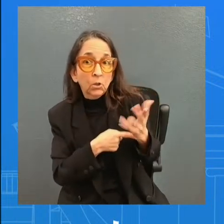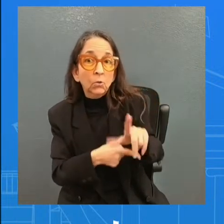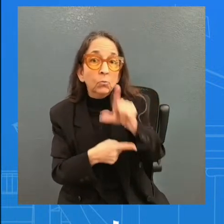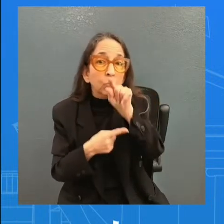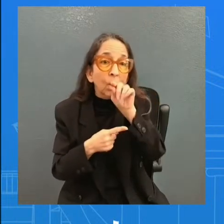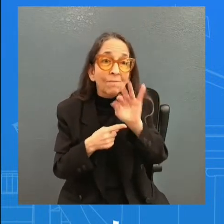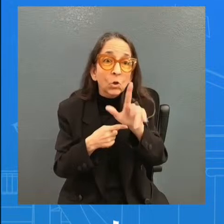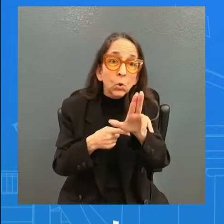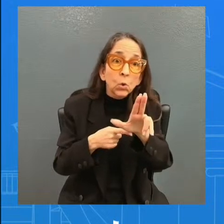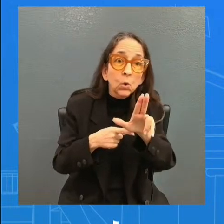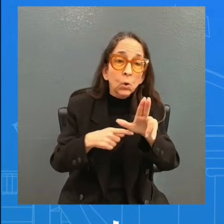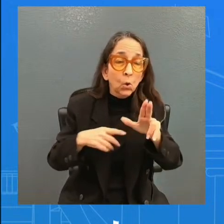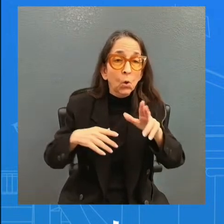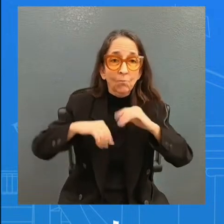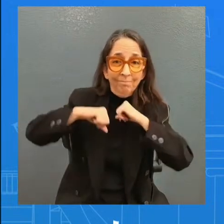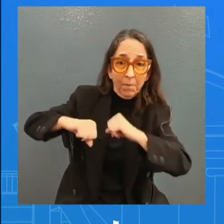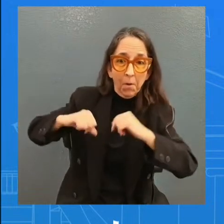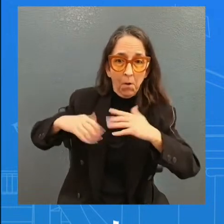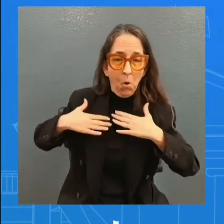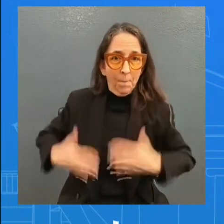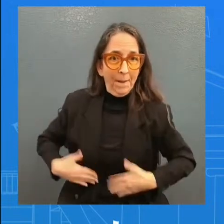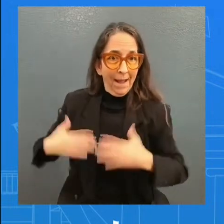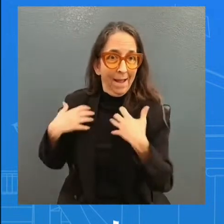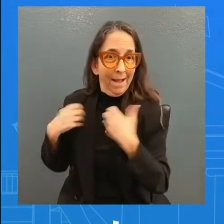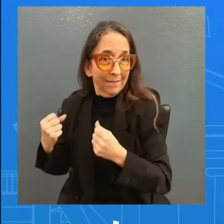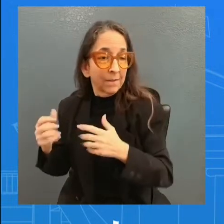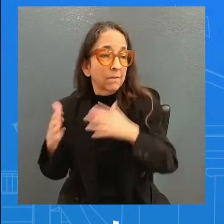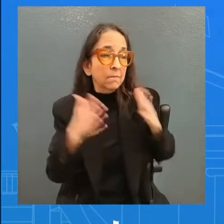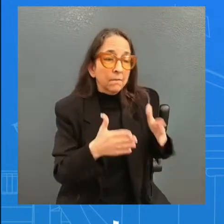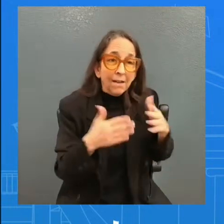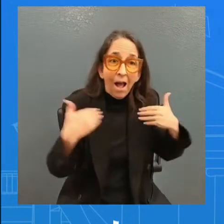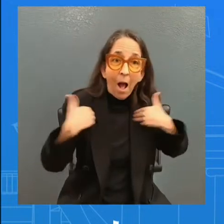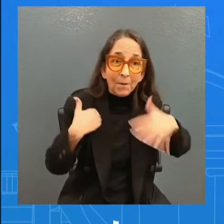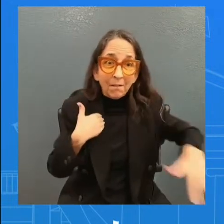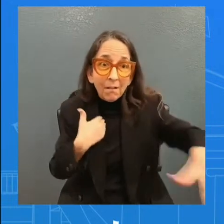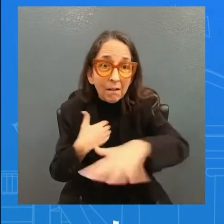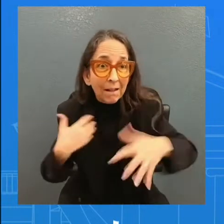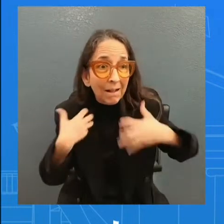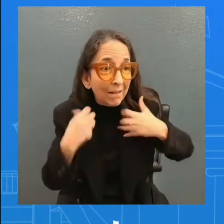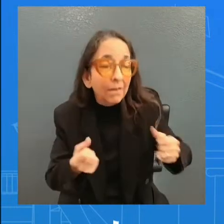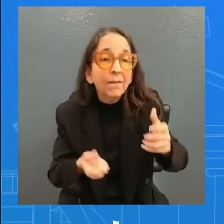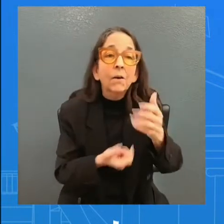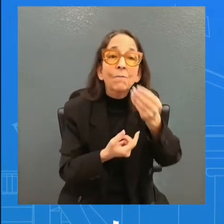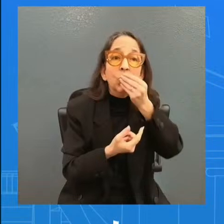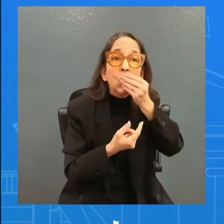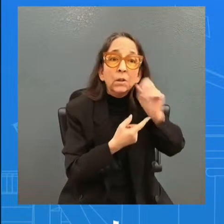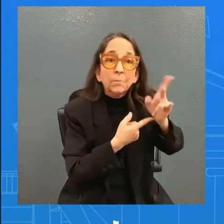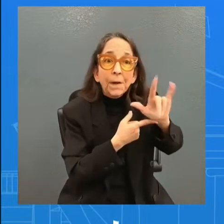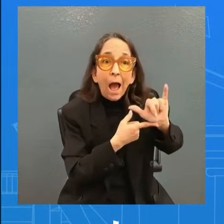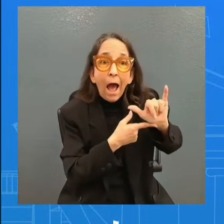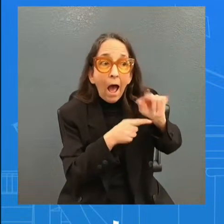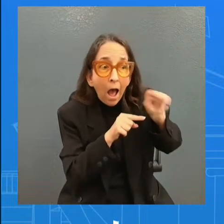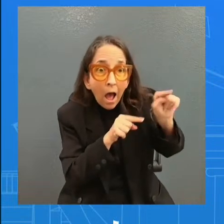protect our nation’s food supply, and monitor all trends to prevent the spread of avian flu. So, this work is going to continue.